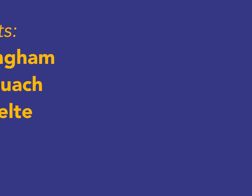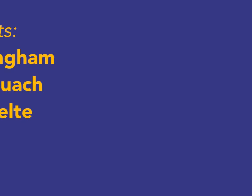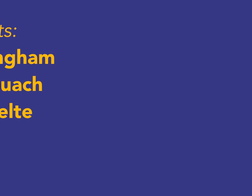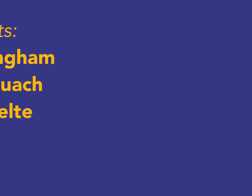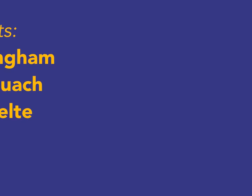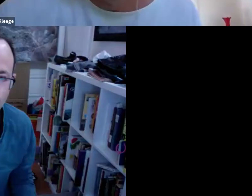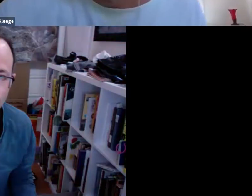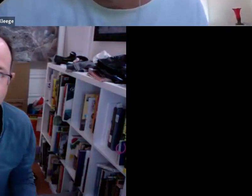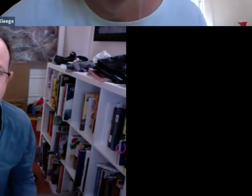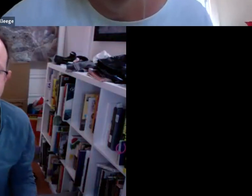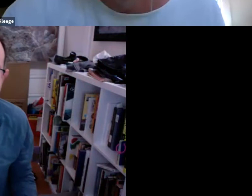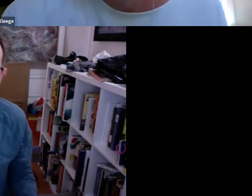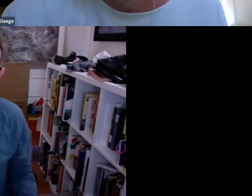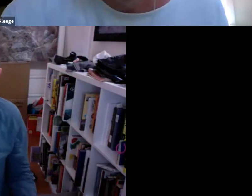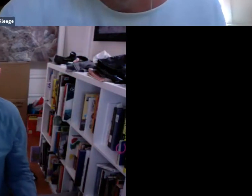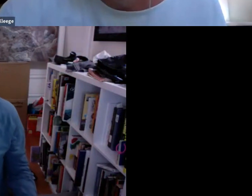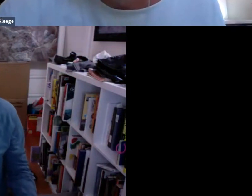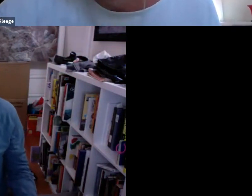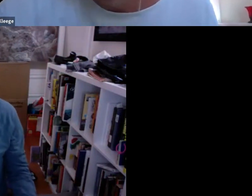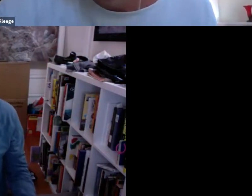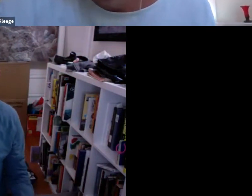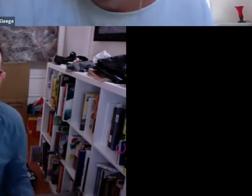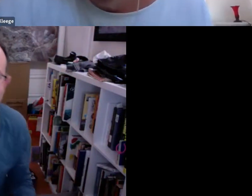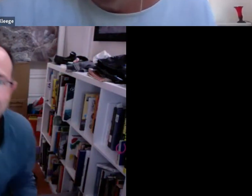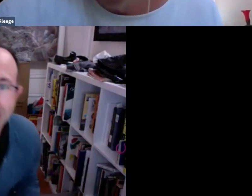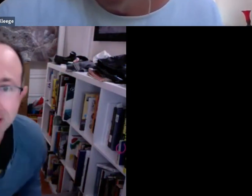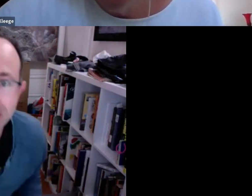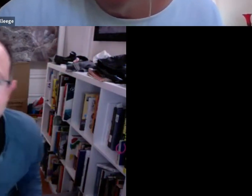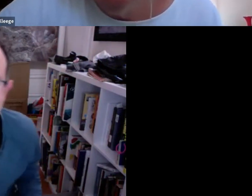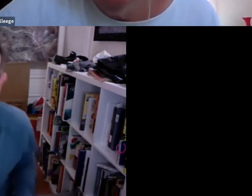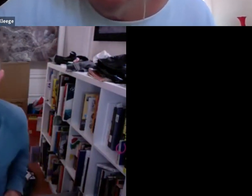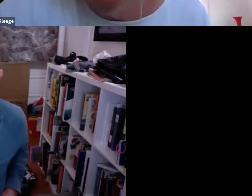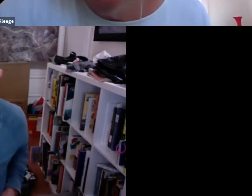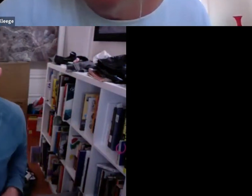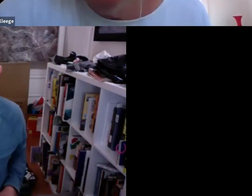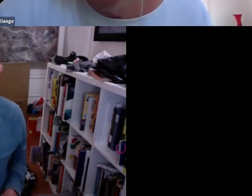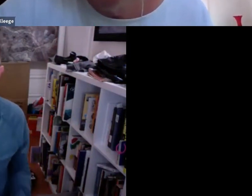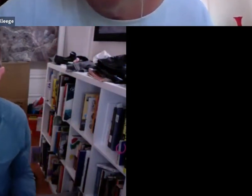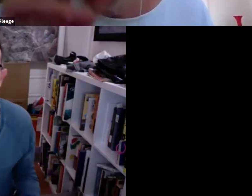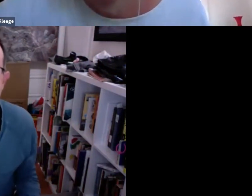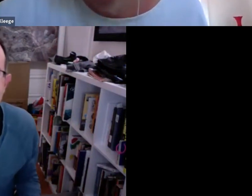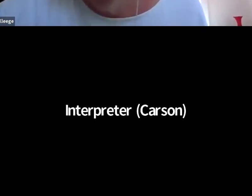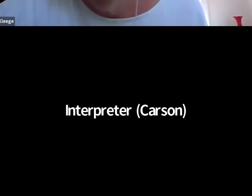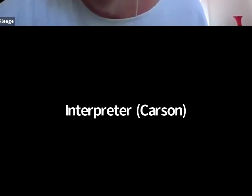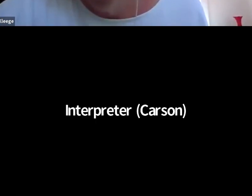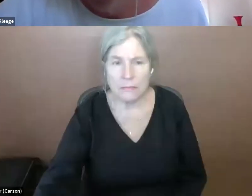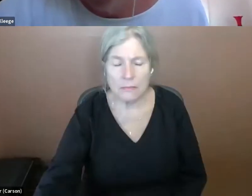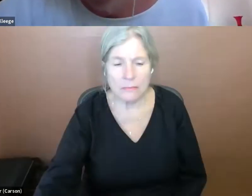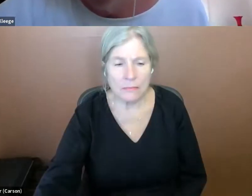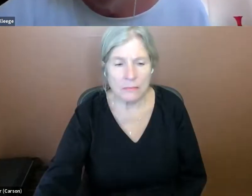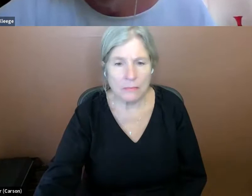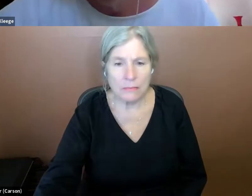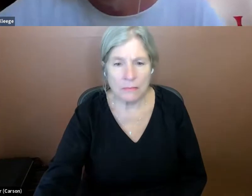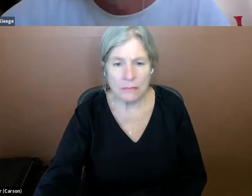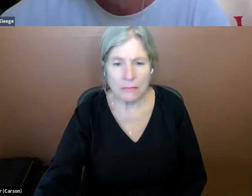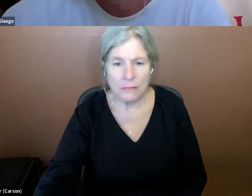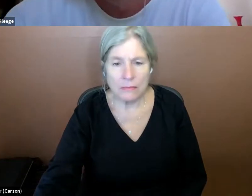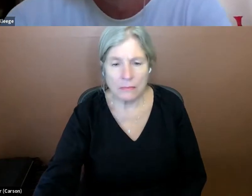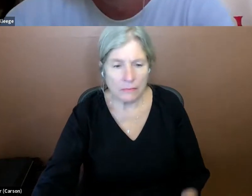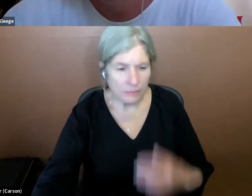Nick Sousanis: Hi, everyone. I'm Nick Sousanis, sit tight for one more Sousanis. I'm the comics professor at